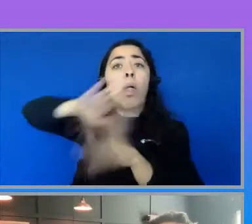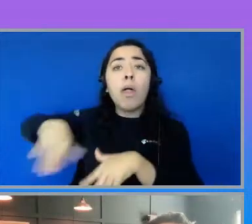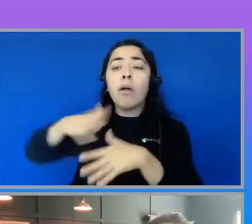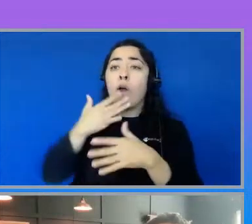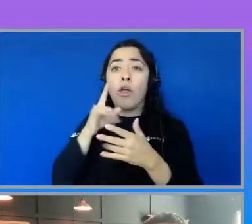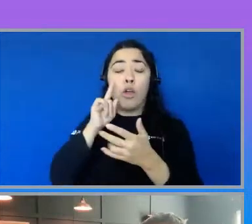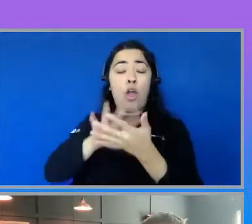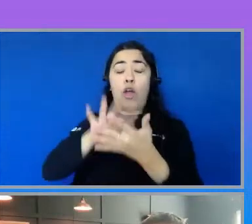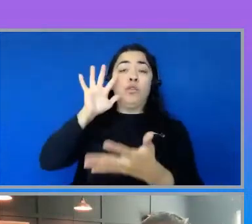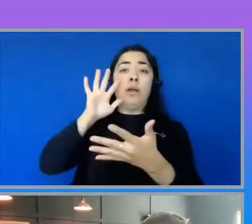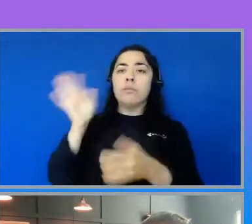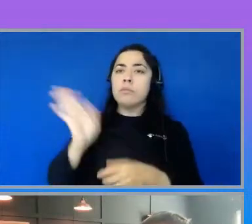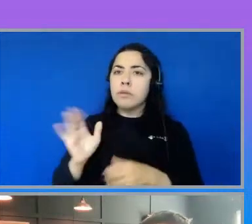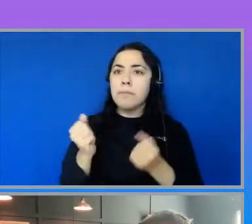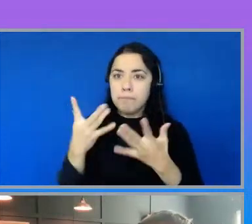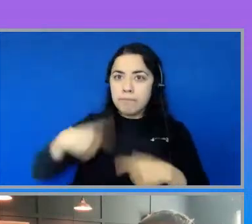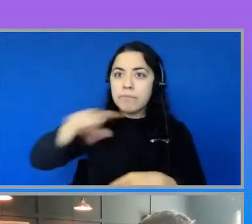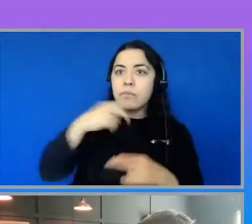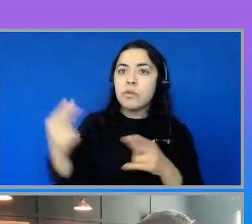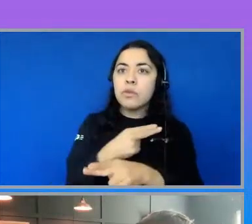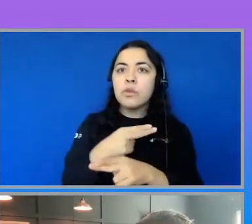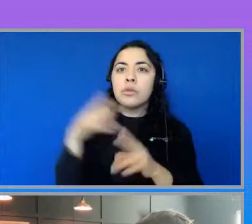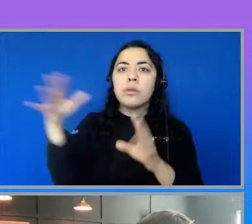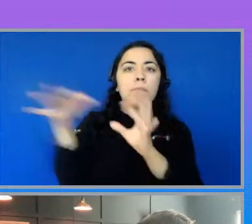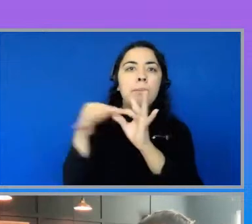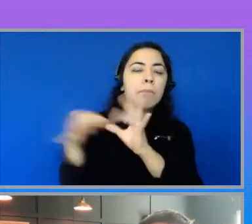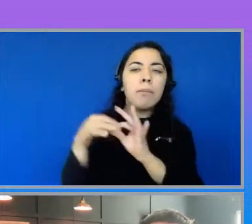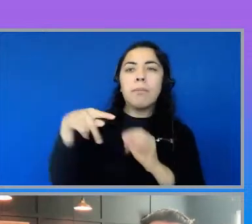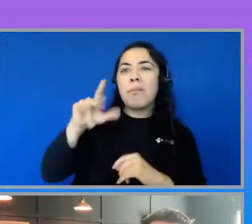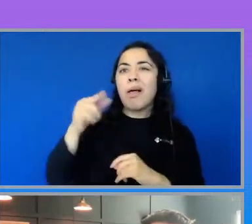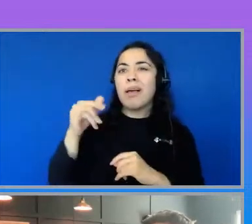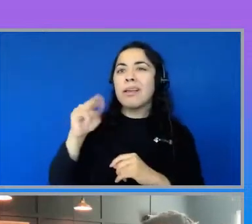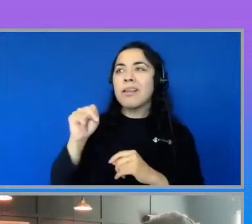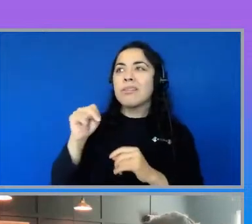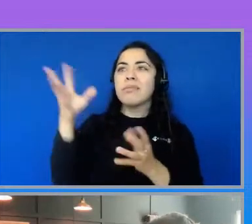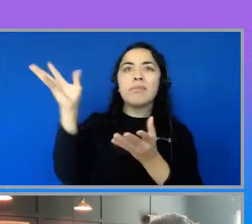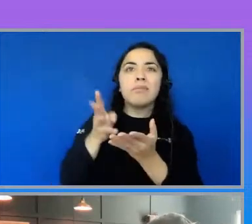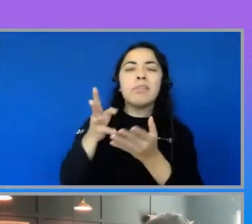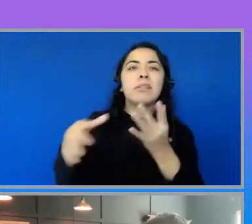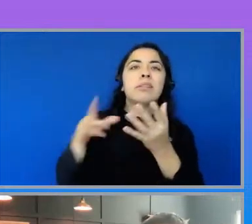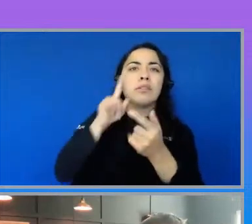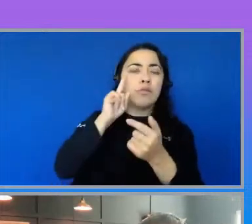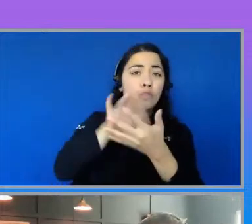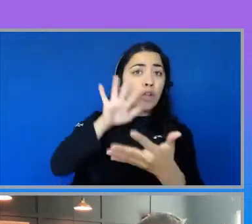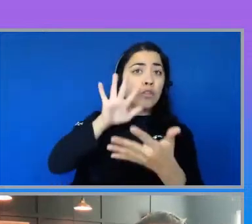Many of us use plugins to check color contrast, but do we really